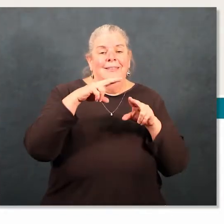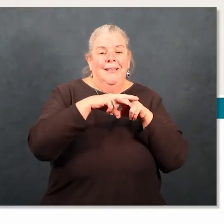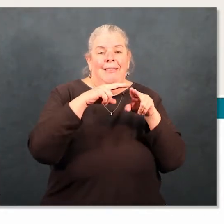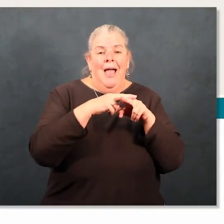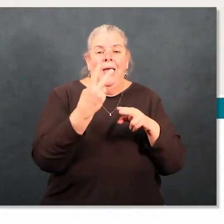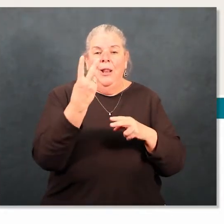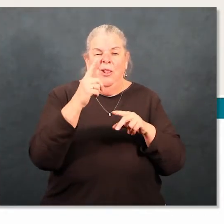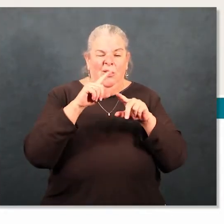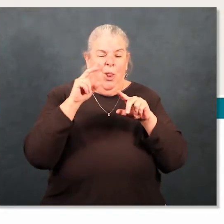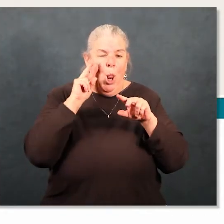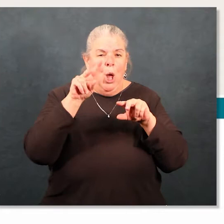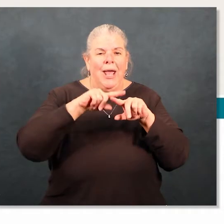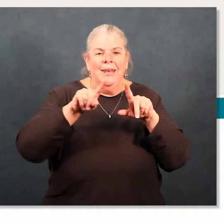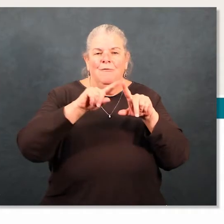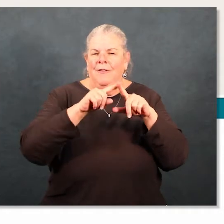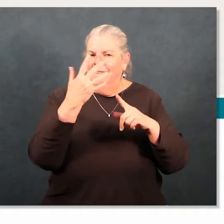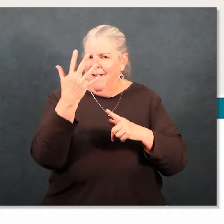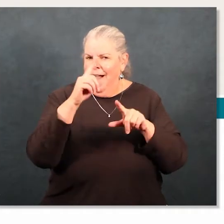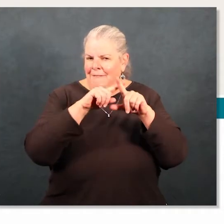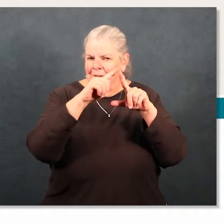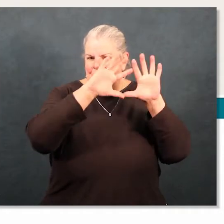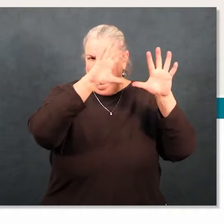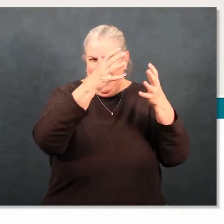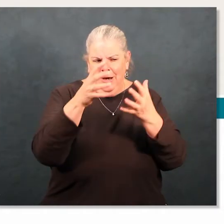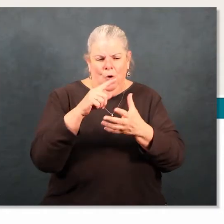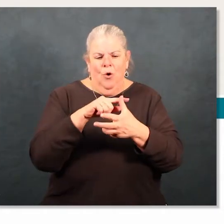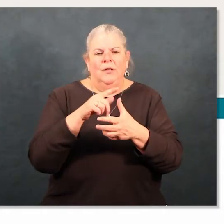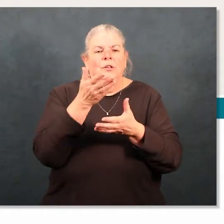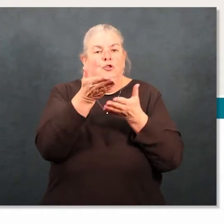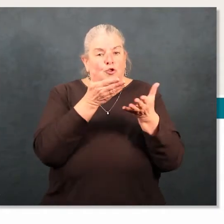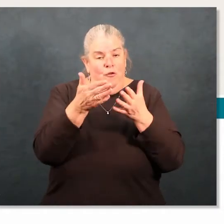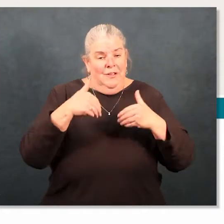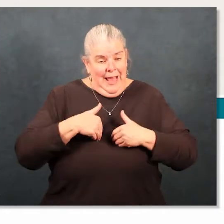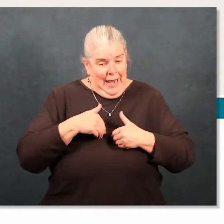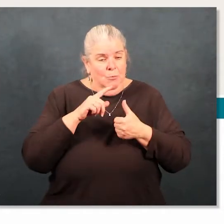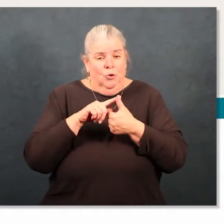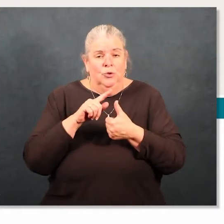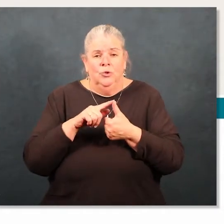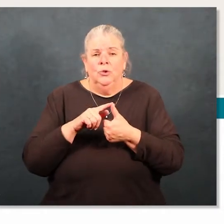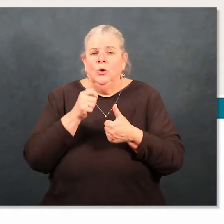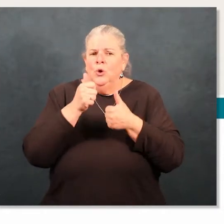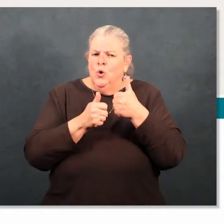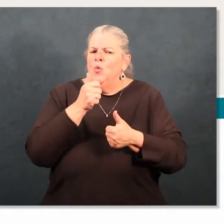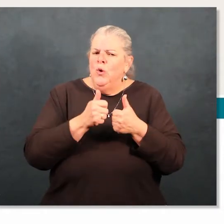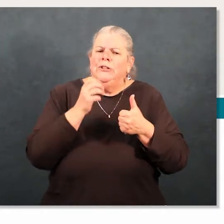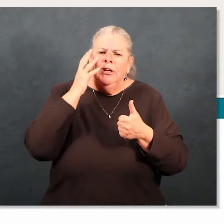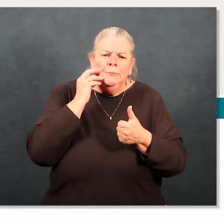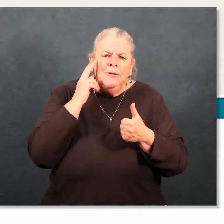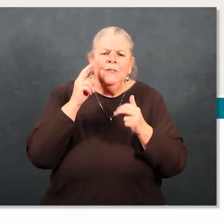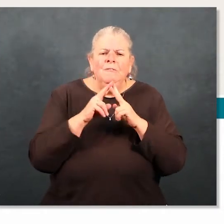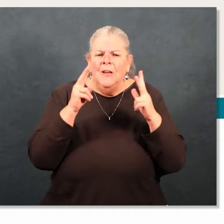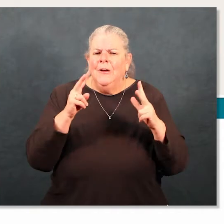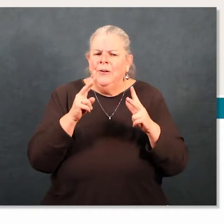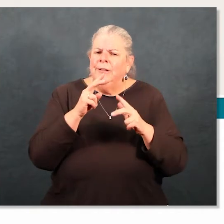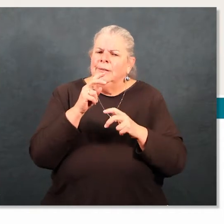that we'll touch on really briefly. We've got service animals, which go through very specific training and have protections